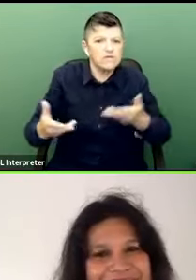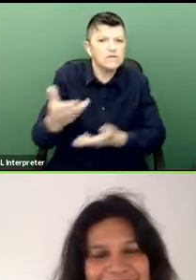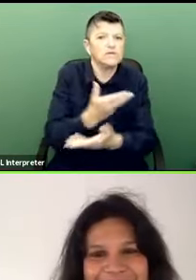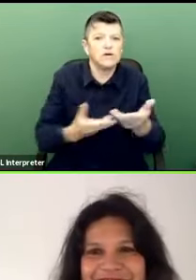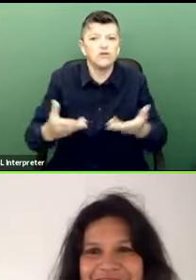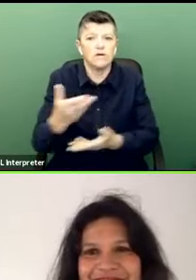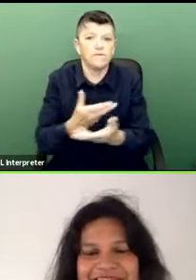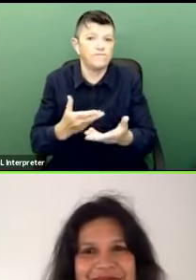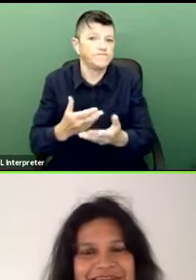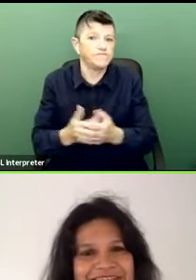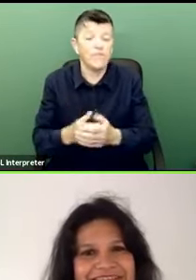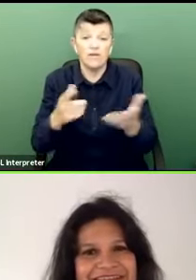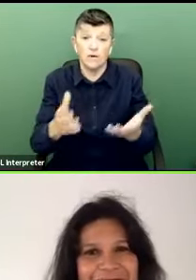me so there